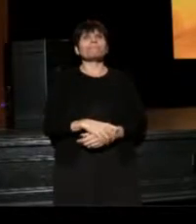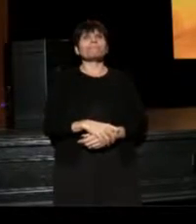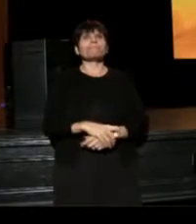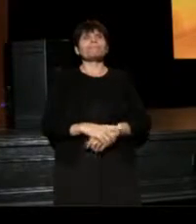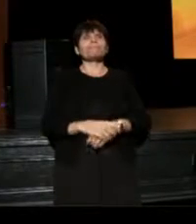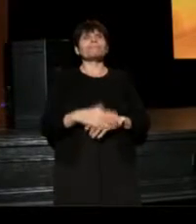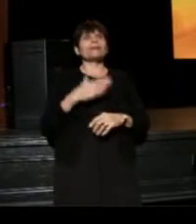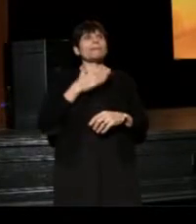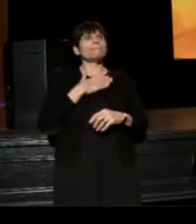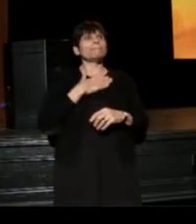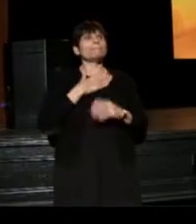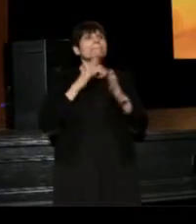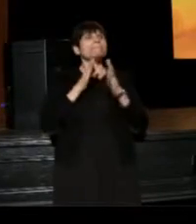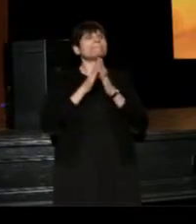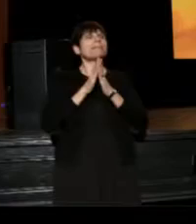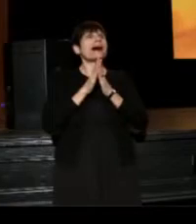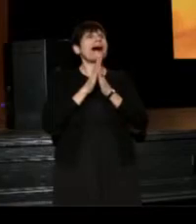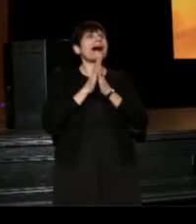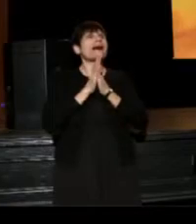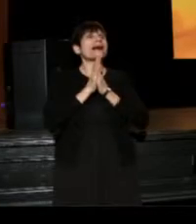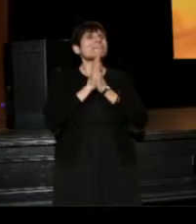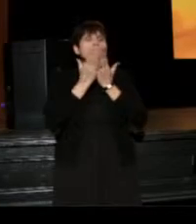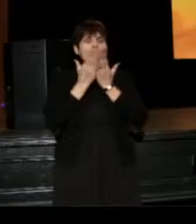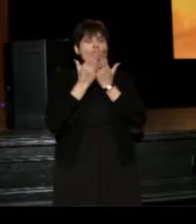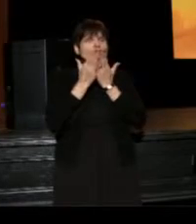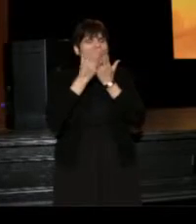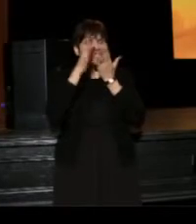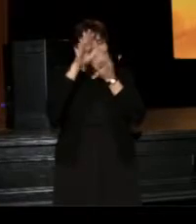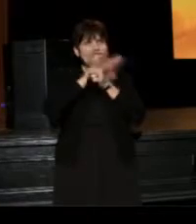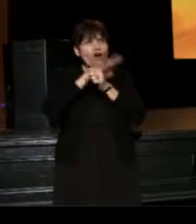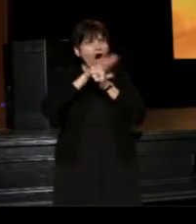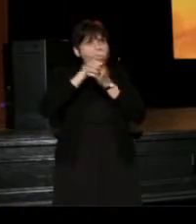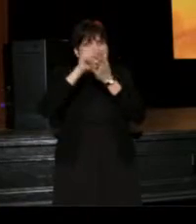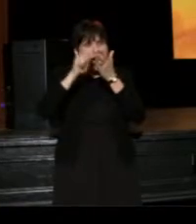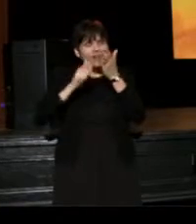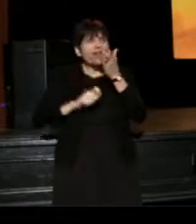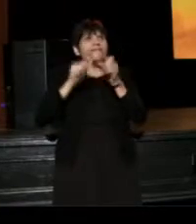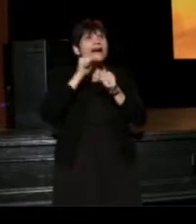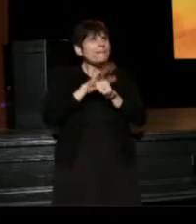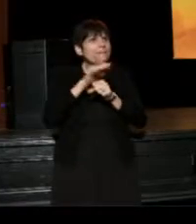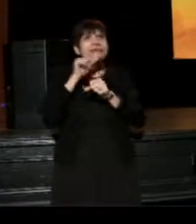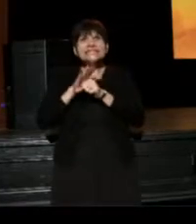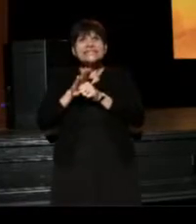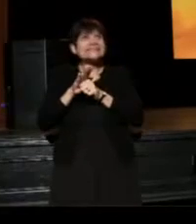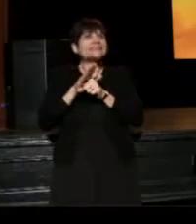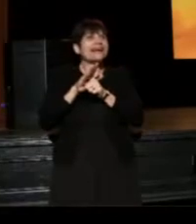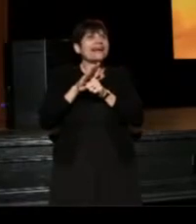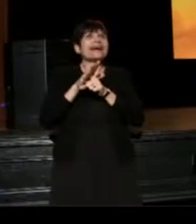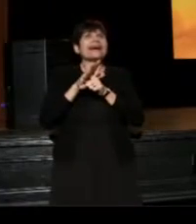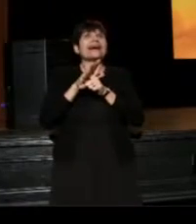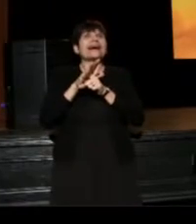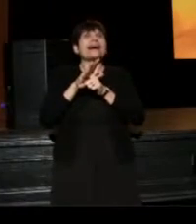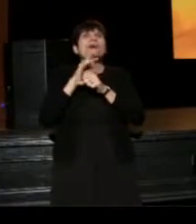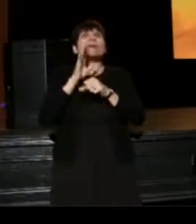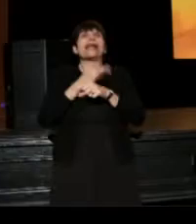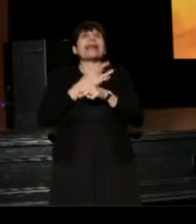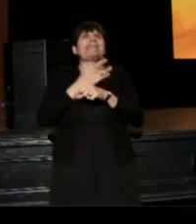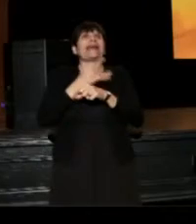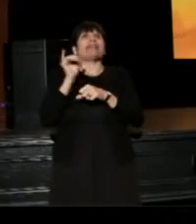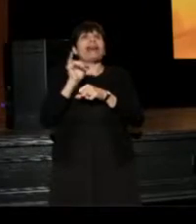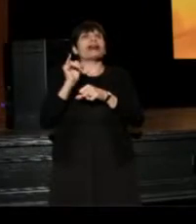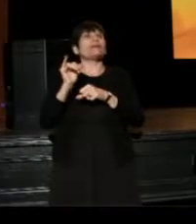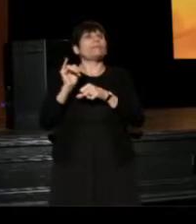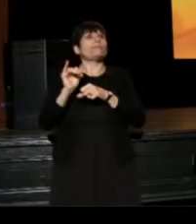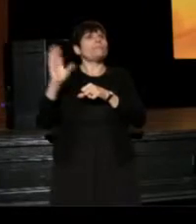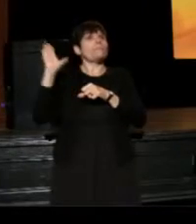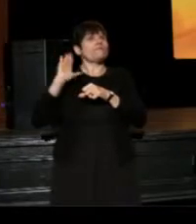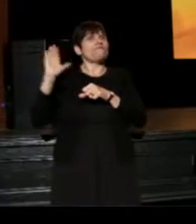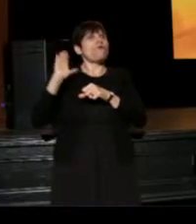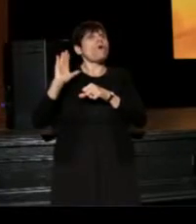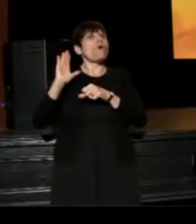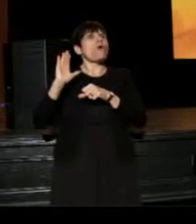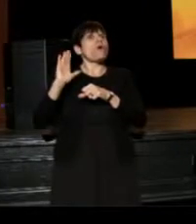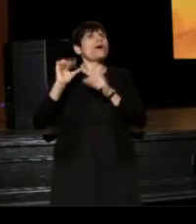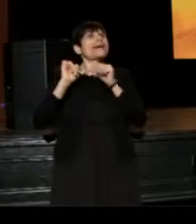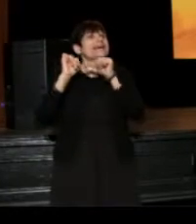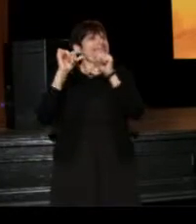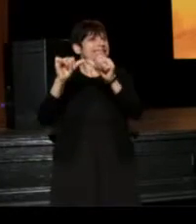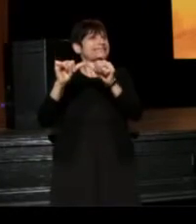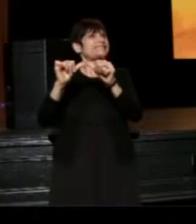My book is full of commitments but I feel before I can answer to that